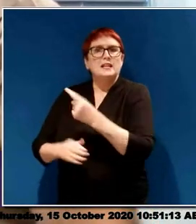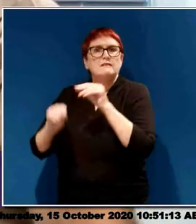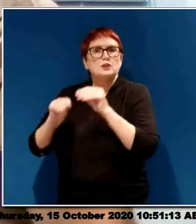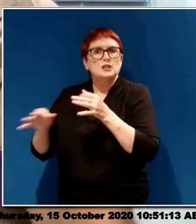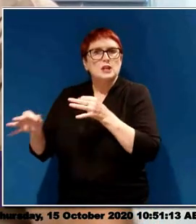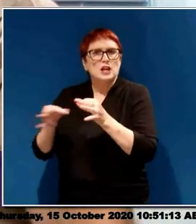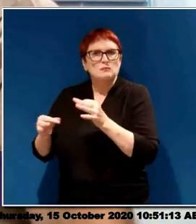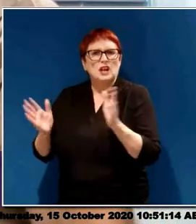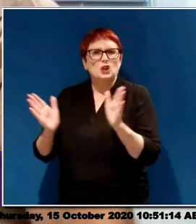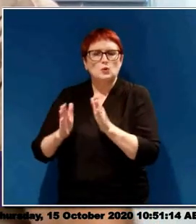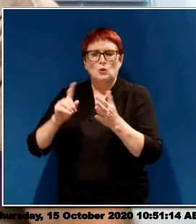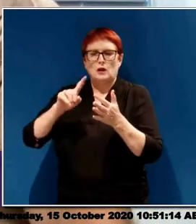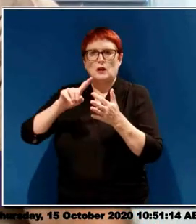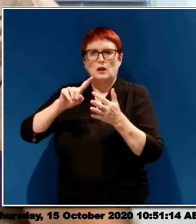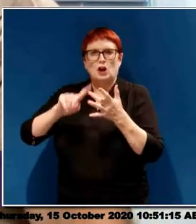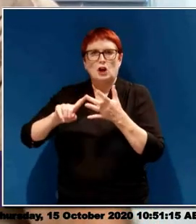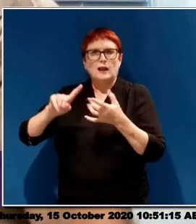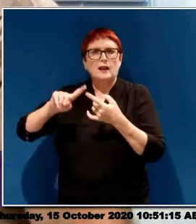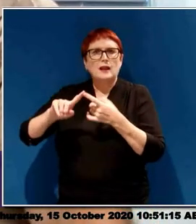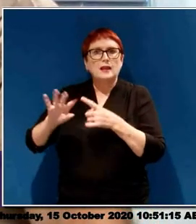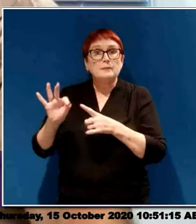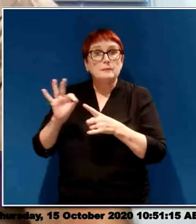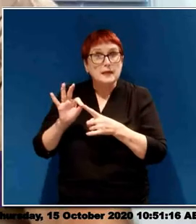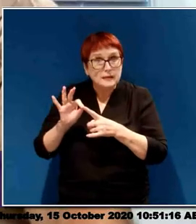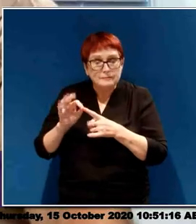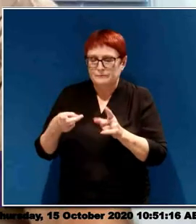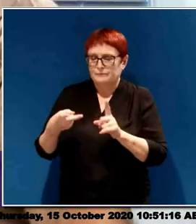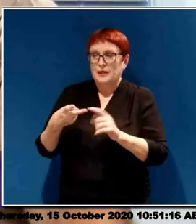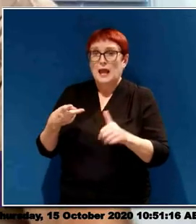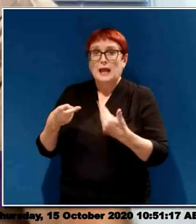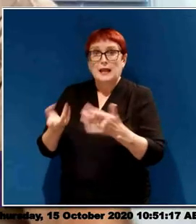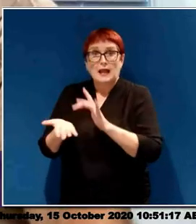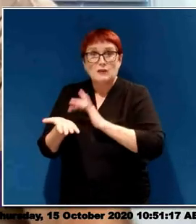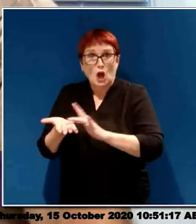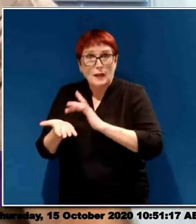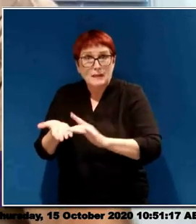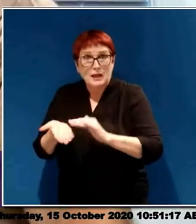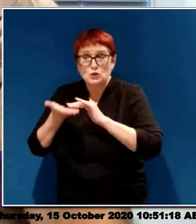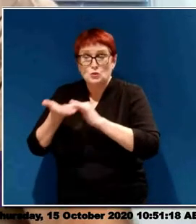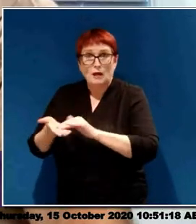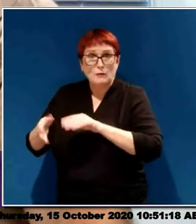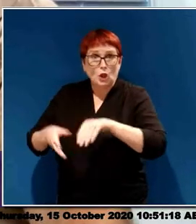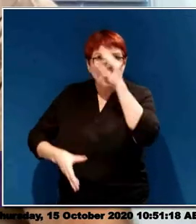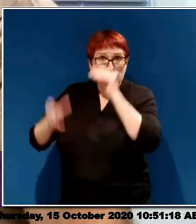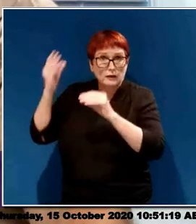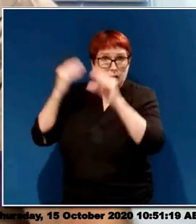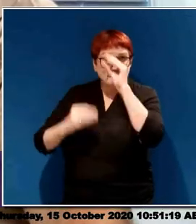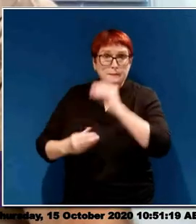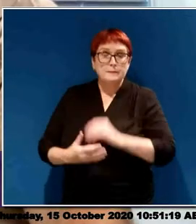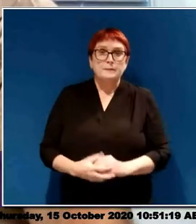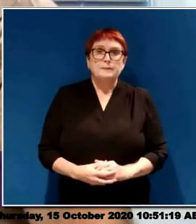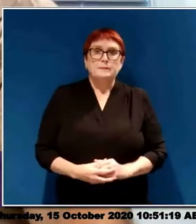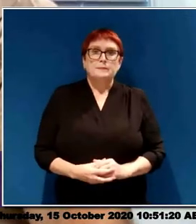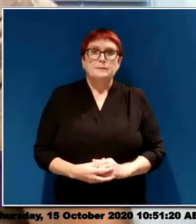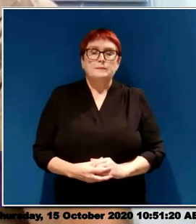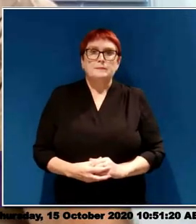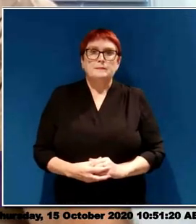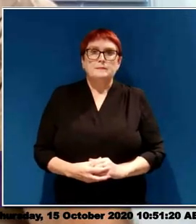They gave him an iPad to learn on because at the time he was - his books were - like Jack said earlier, his books were empty.